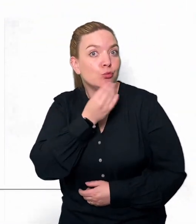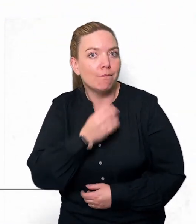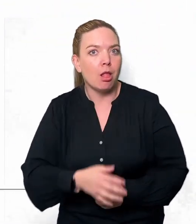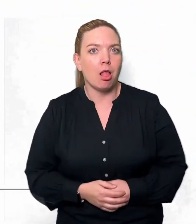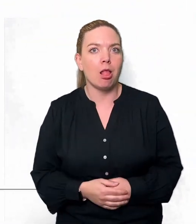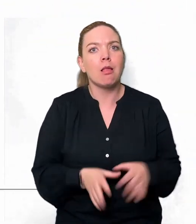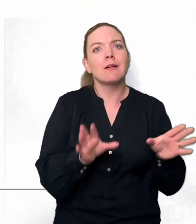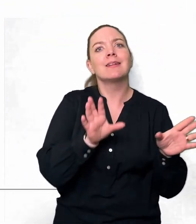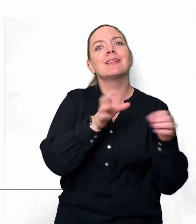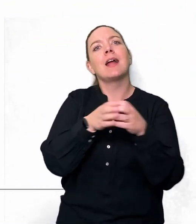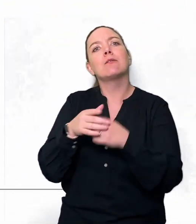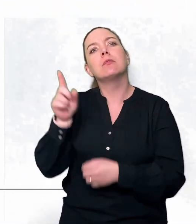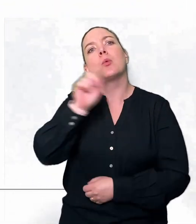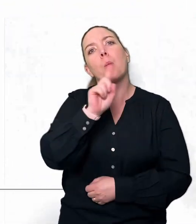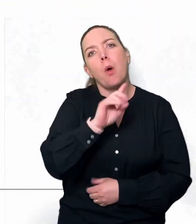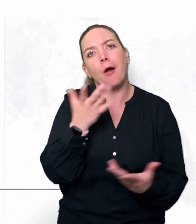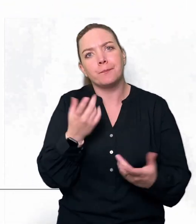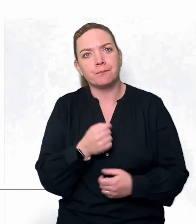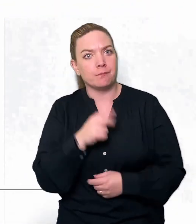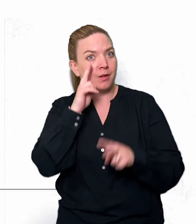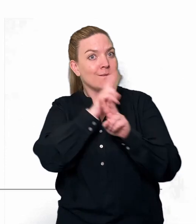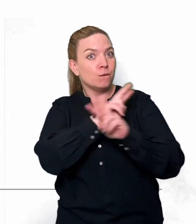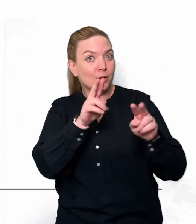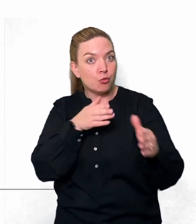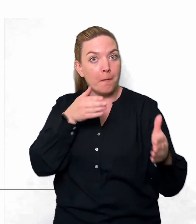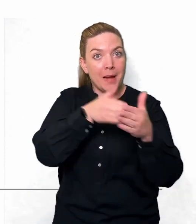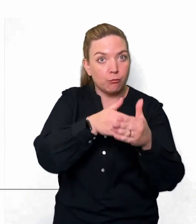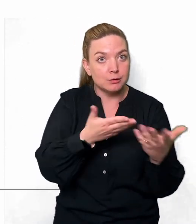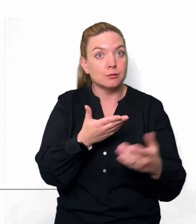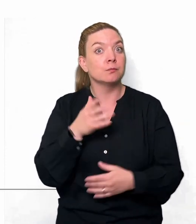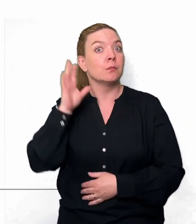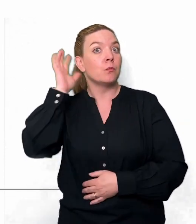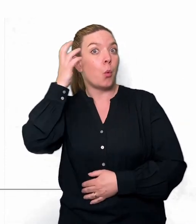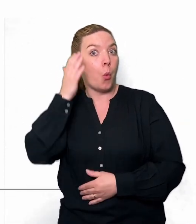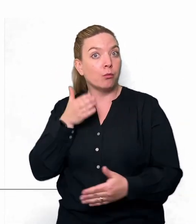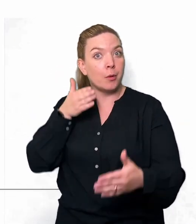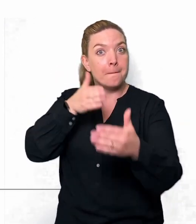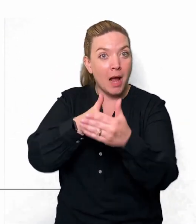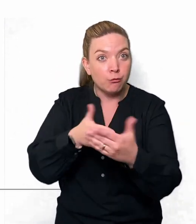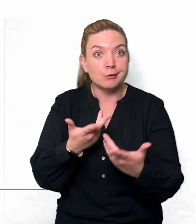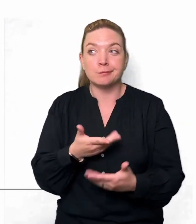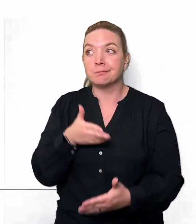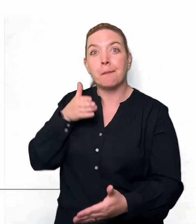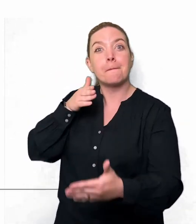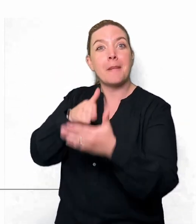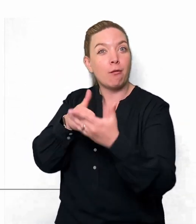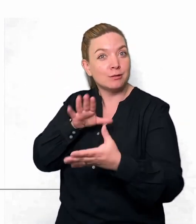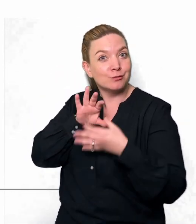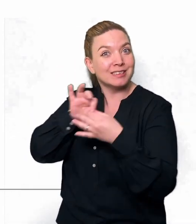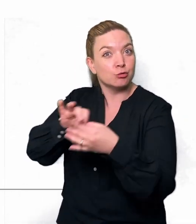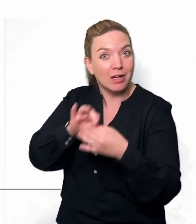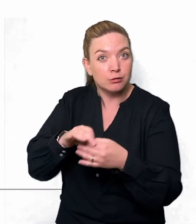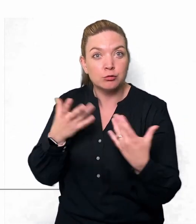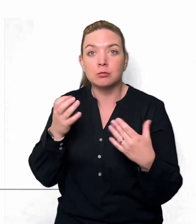Commonly used categories are: visual barriers, audio barriers, barriers to interaction,